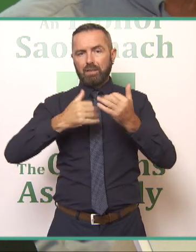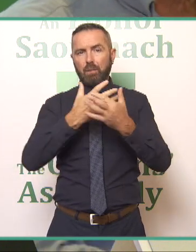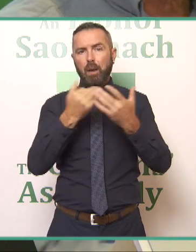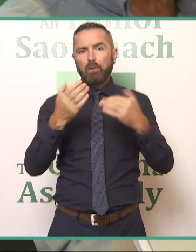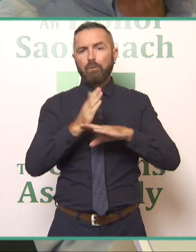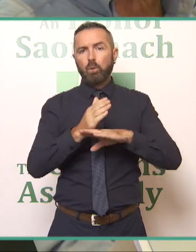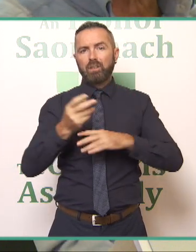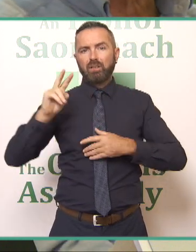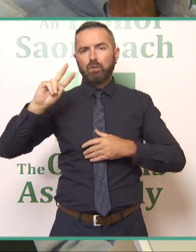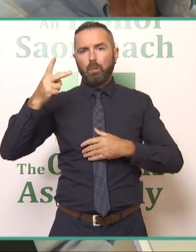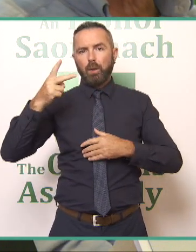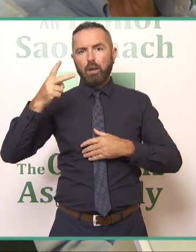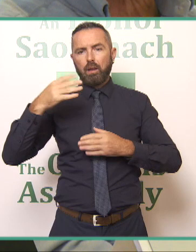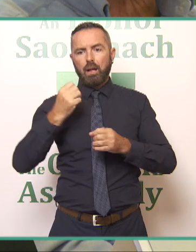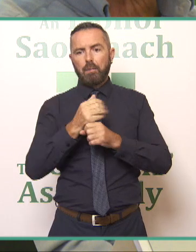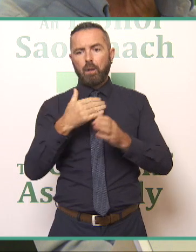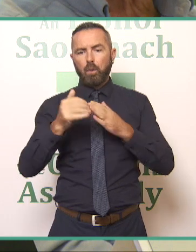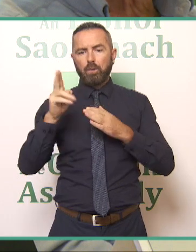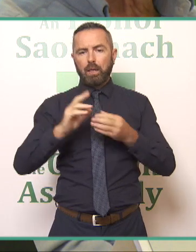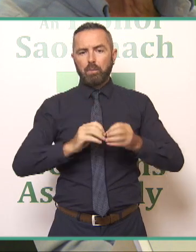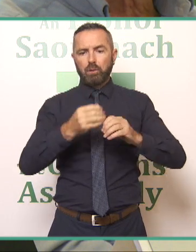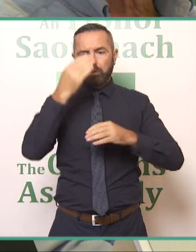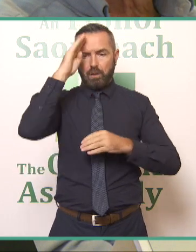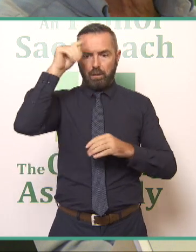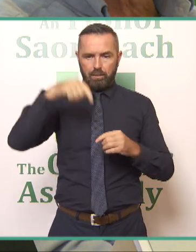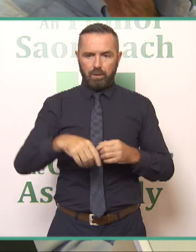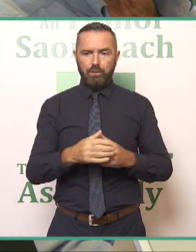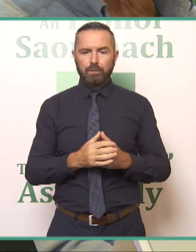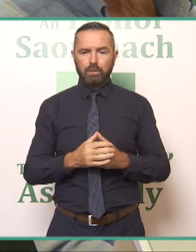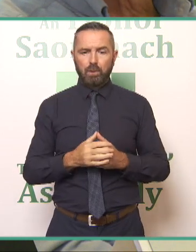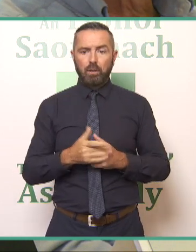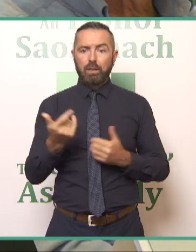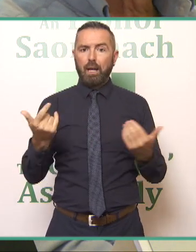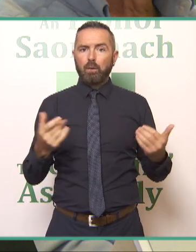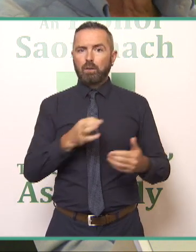in terms of what we can produce from our forests in Ireland. So that's a great opportunity for us to use